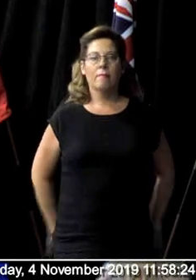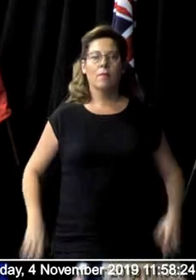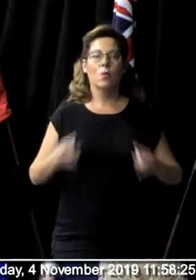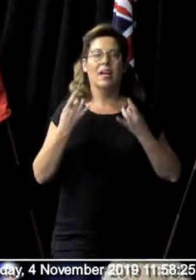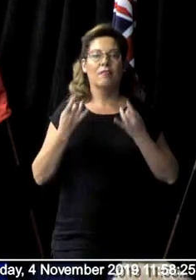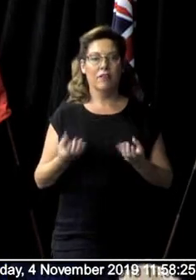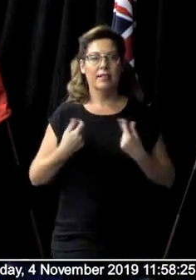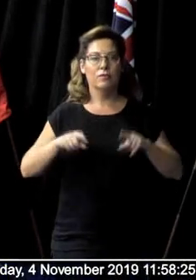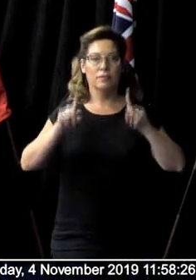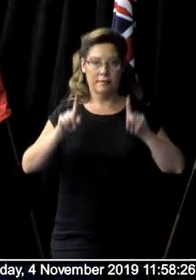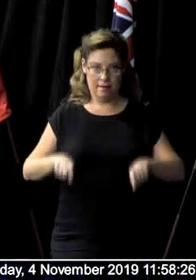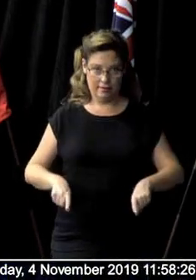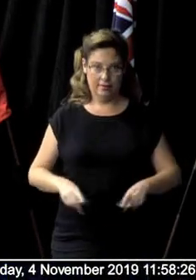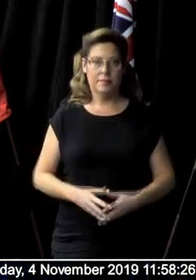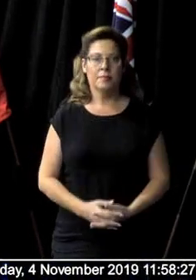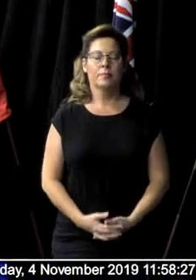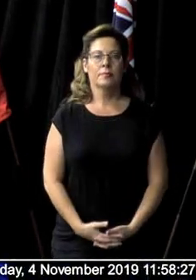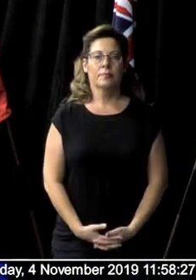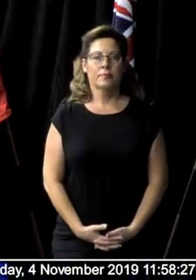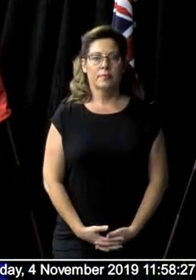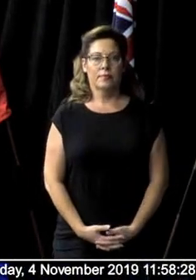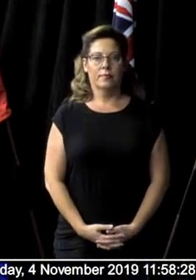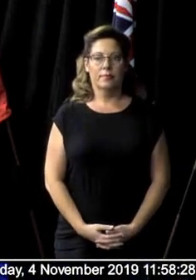Ms Mellifont, I think I should formally make the direction